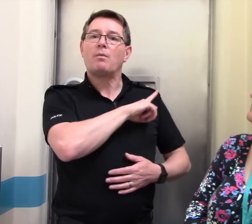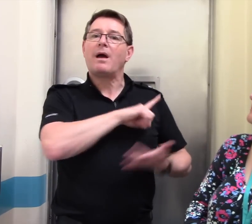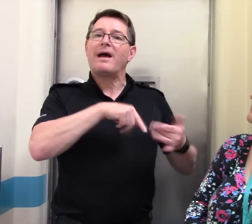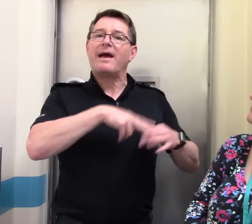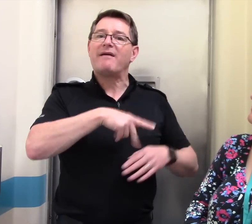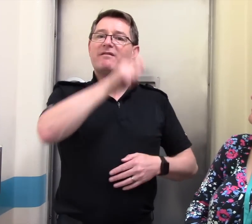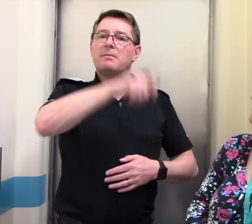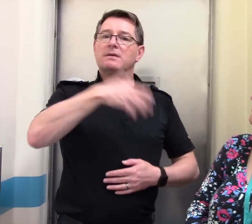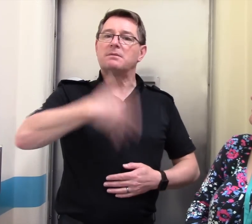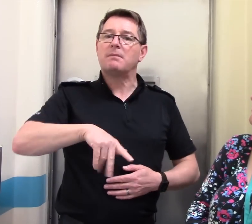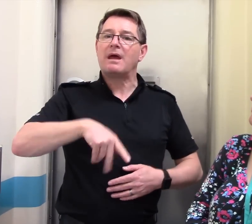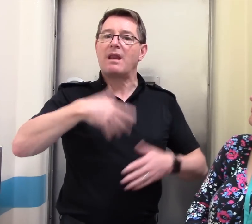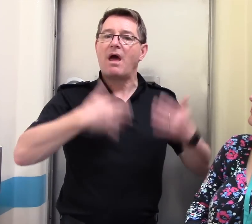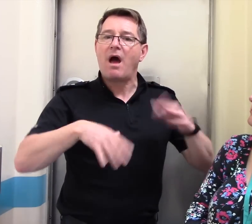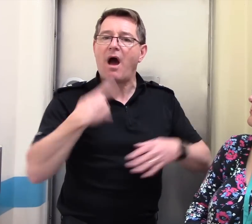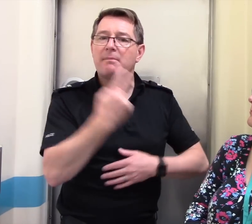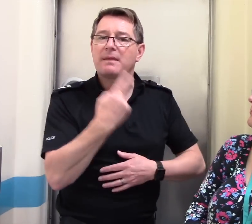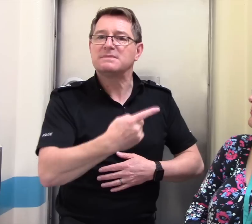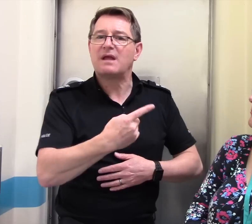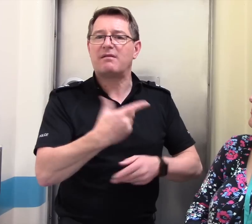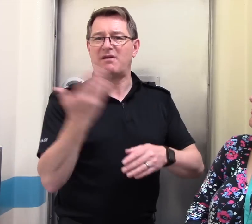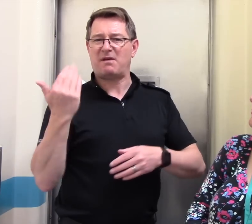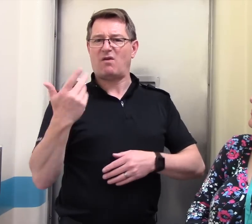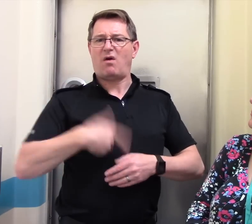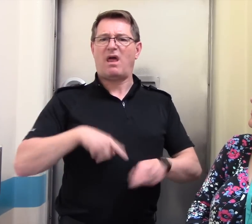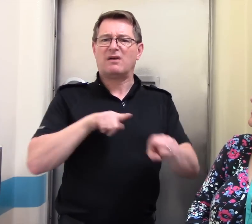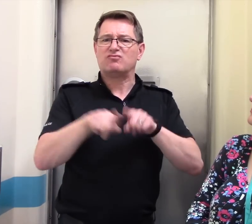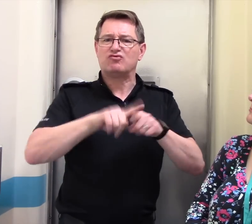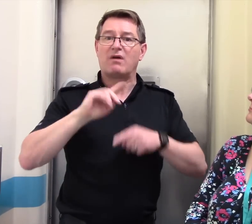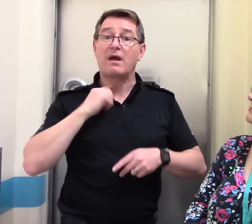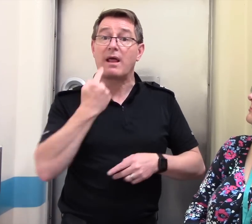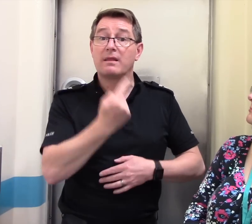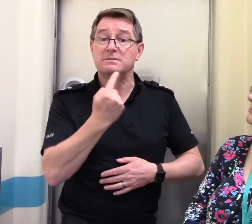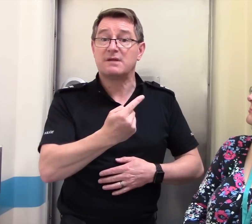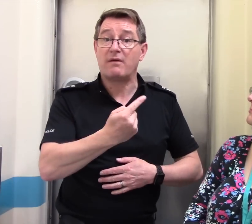If a person has tried, for example, to kill themselves,